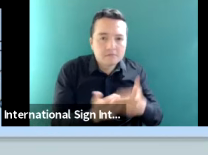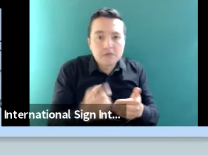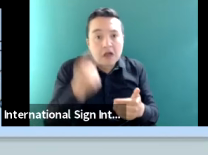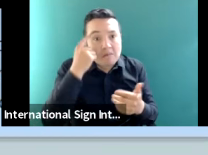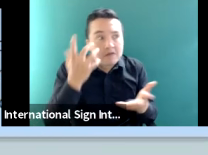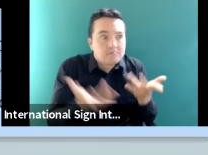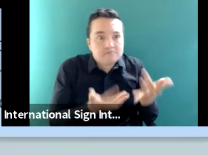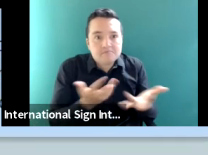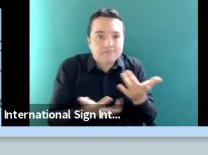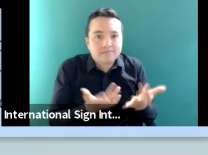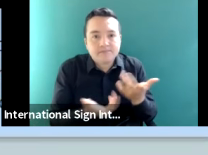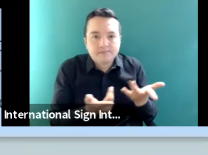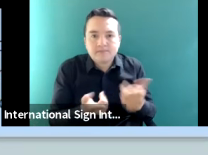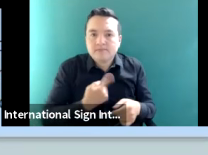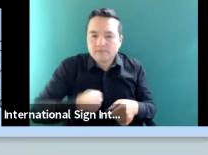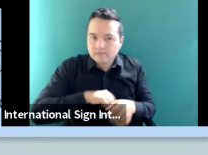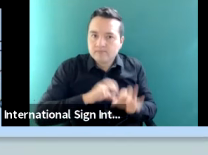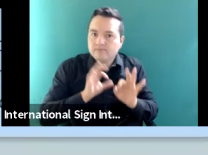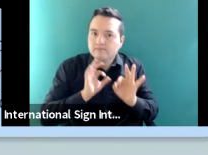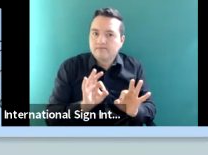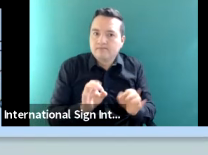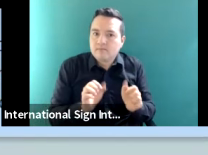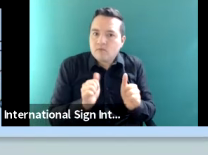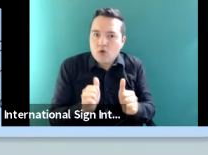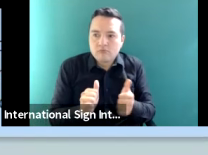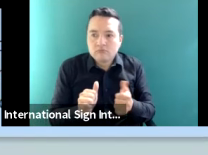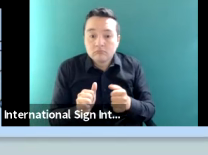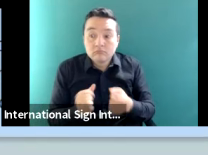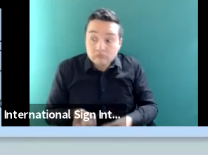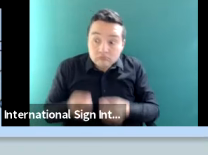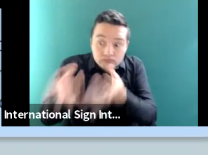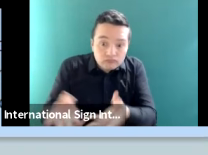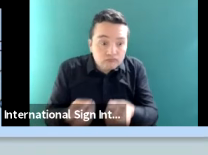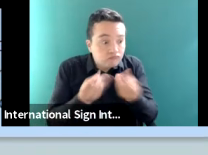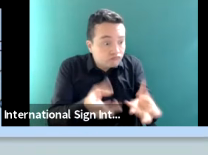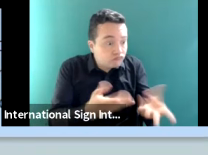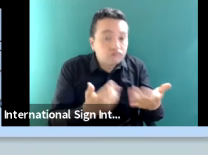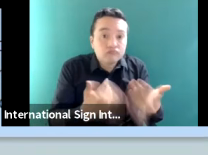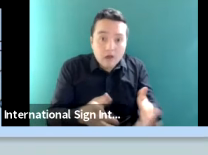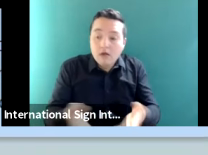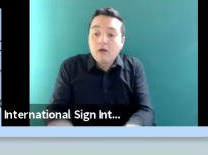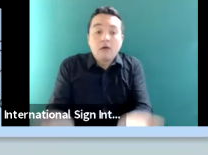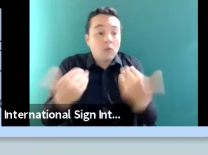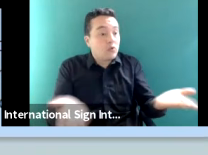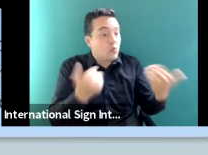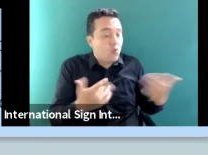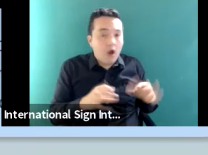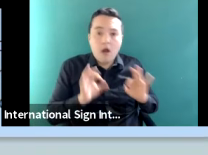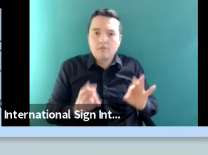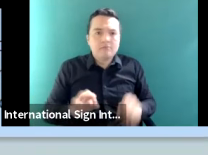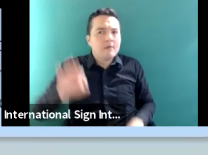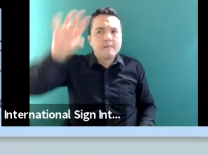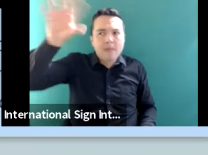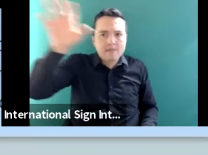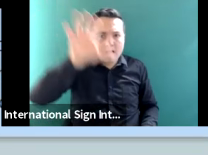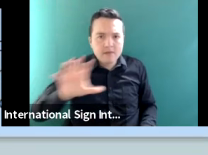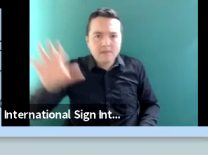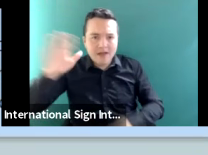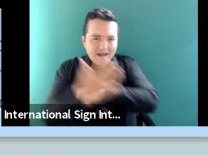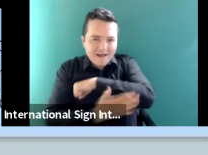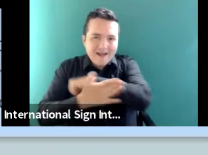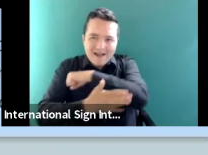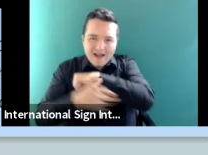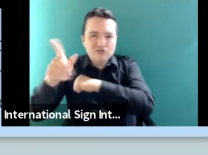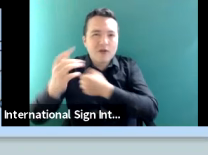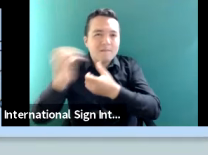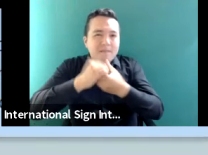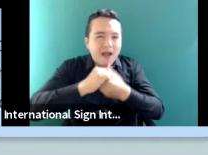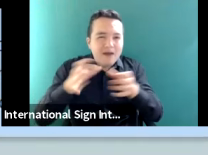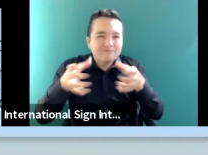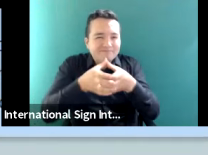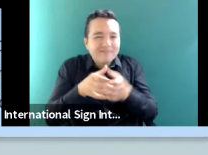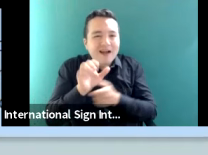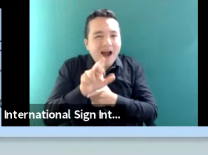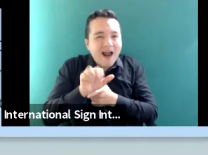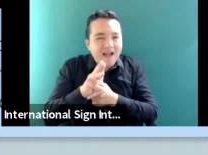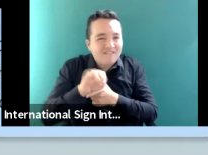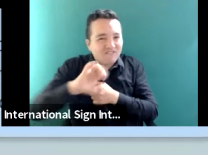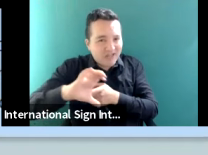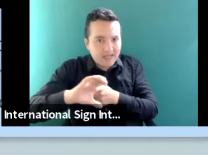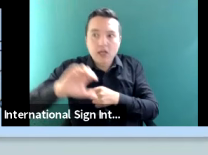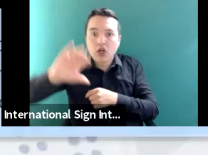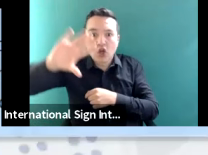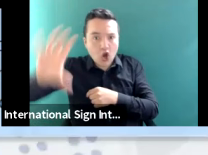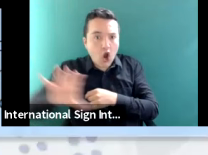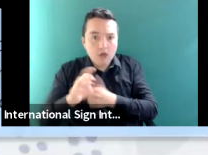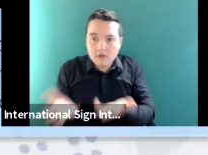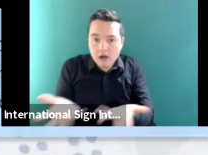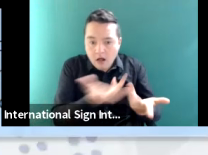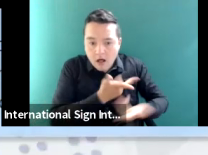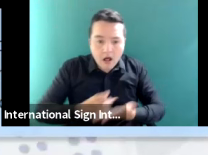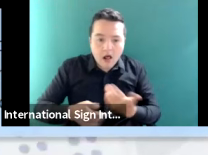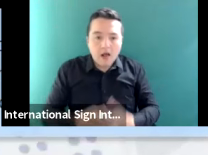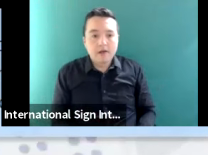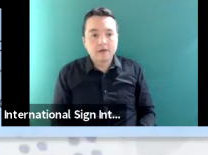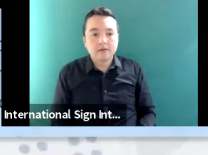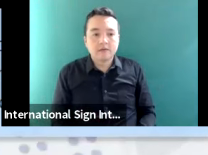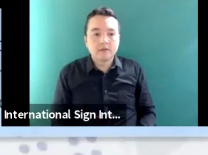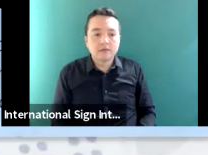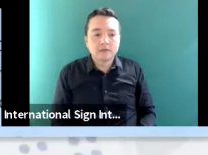Instead of building things from scratch, they could have the knowledge and the experience we've been through.